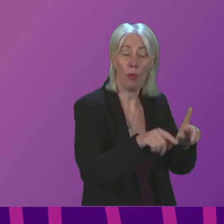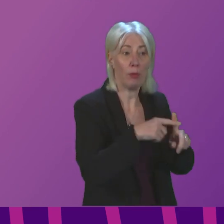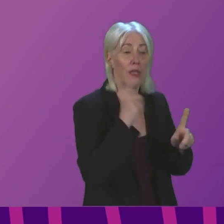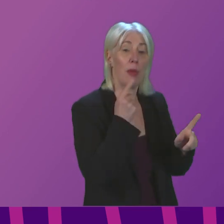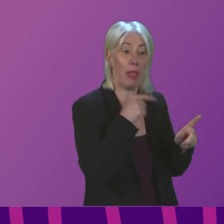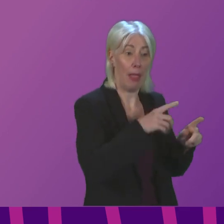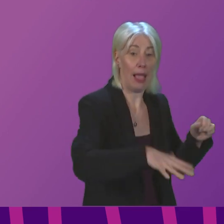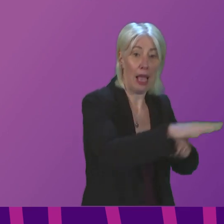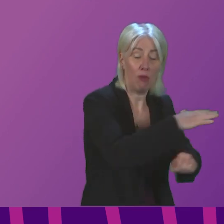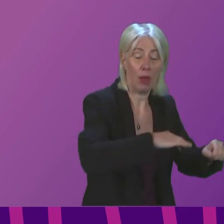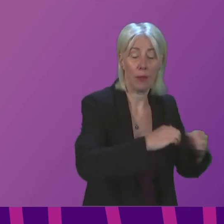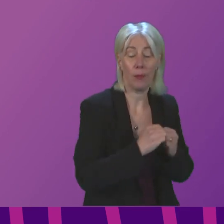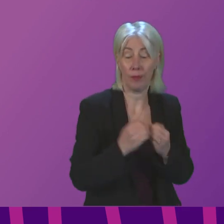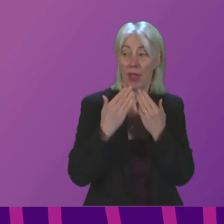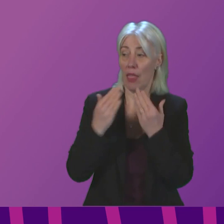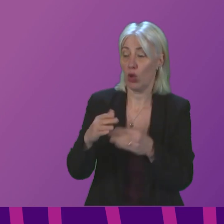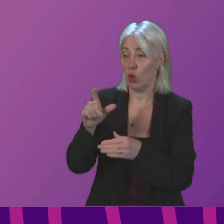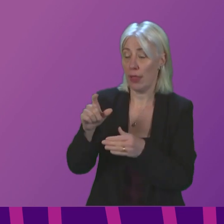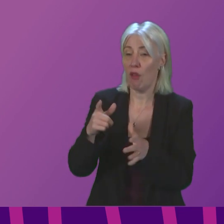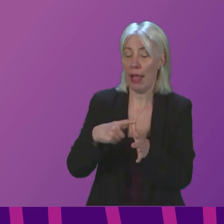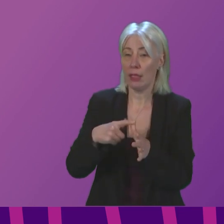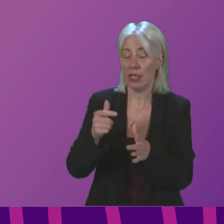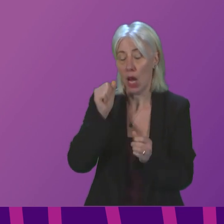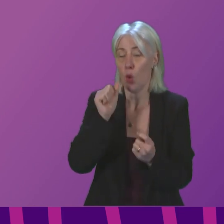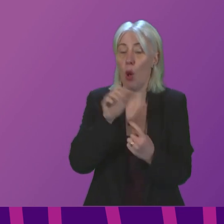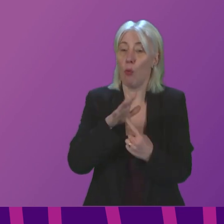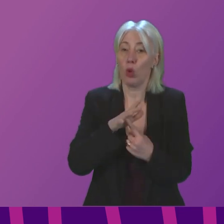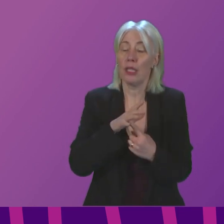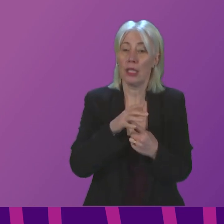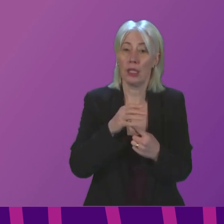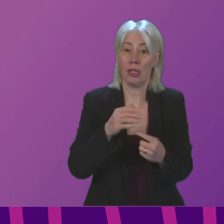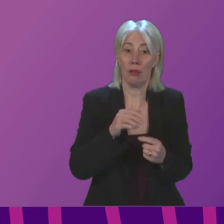I thank Clare Adamson for raising what I know is an important constituency issue for her.